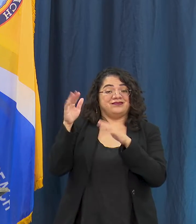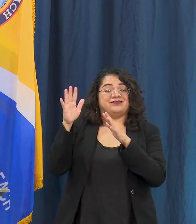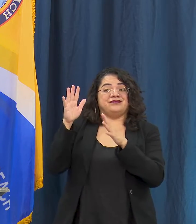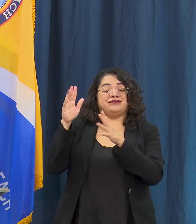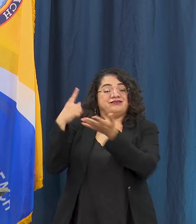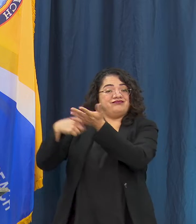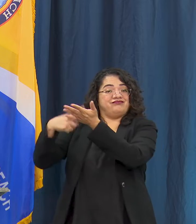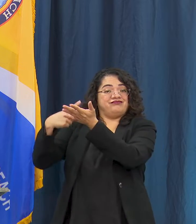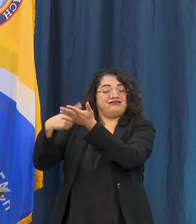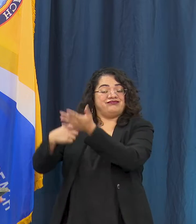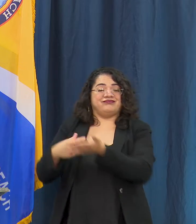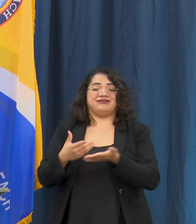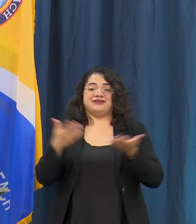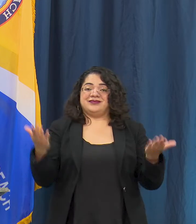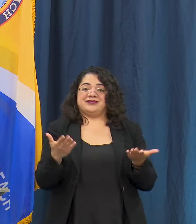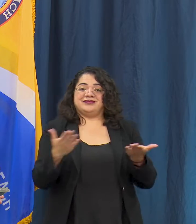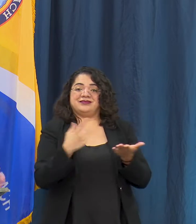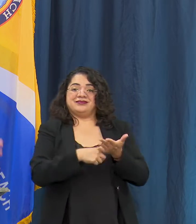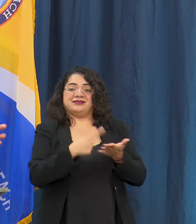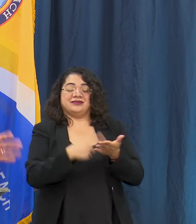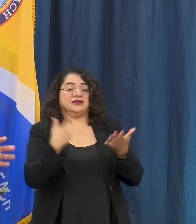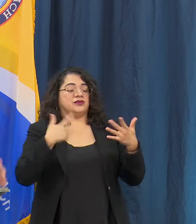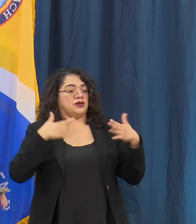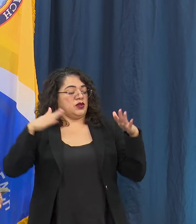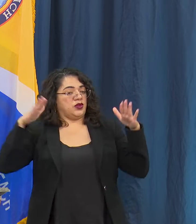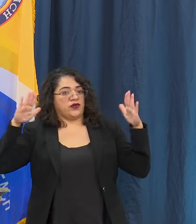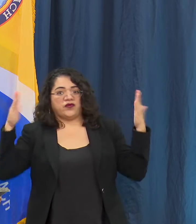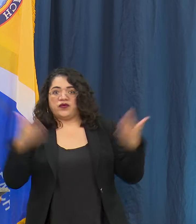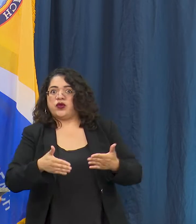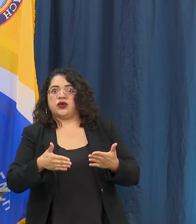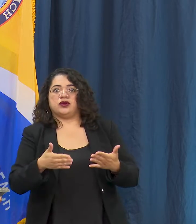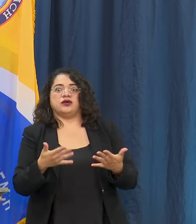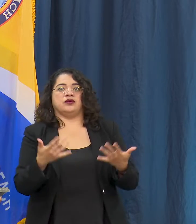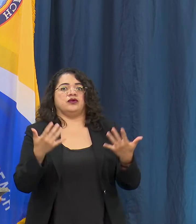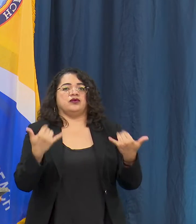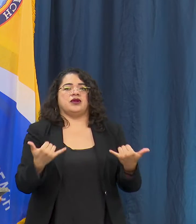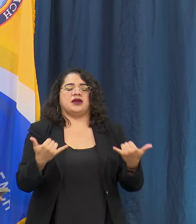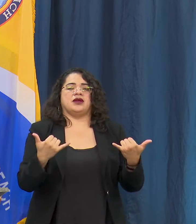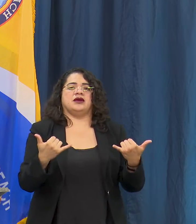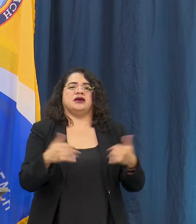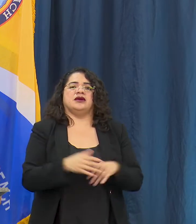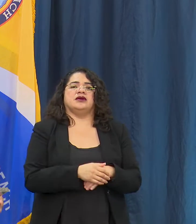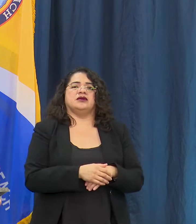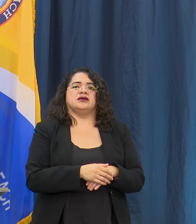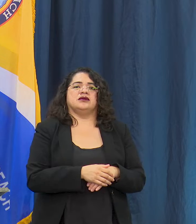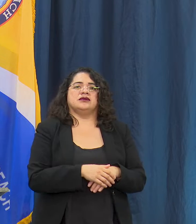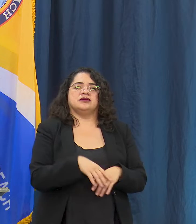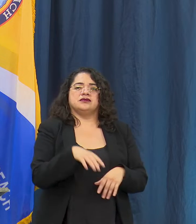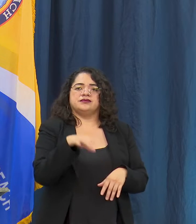most of our attention has been on the the kind of civil unrest issues